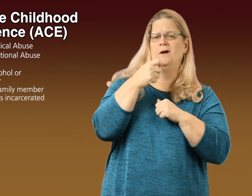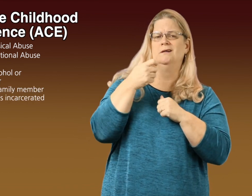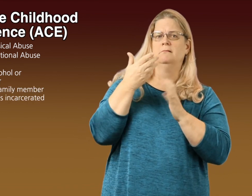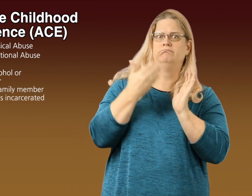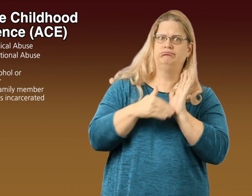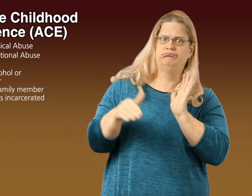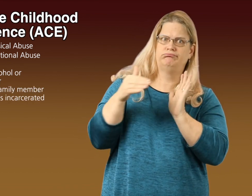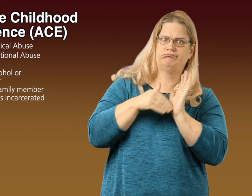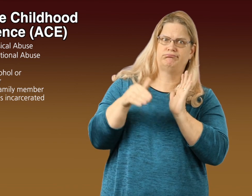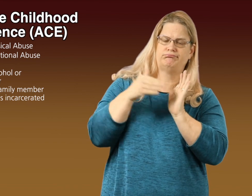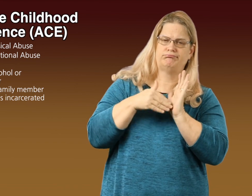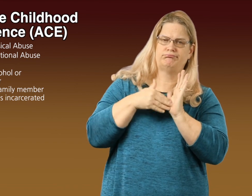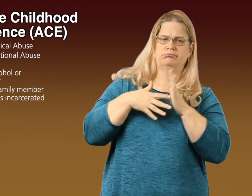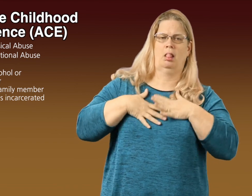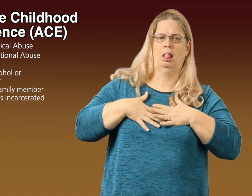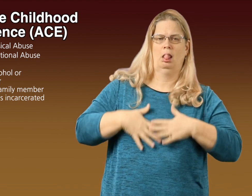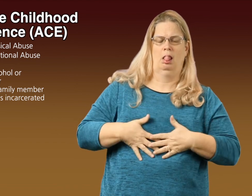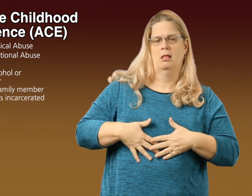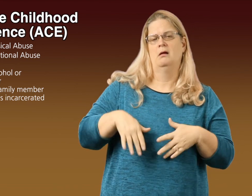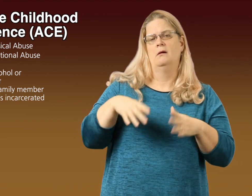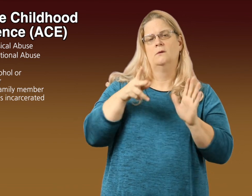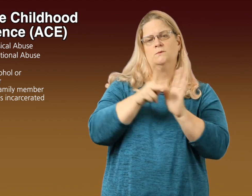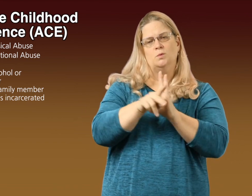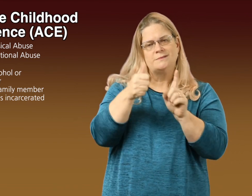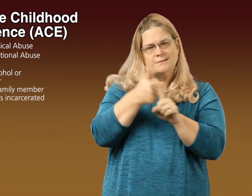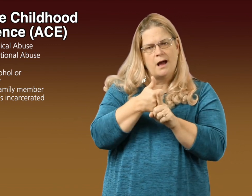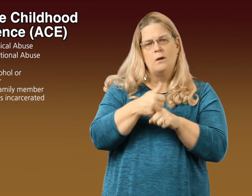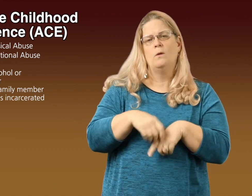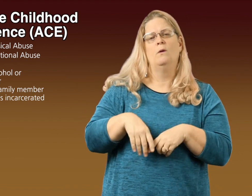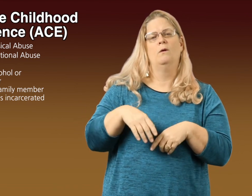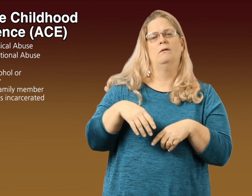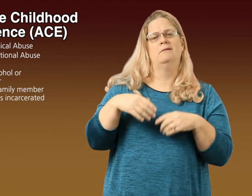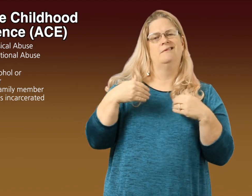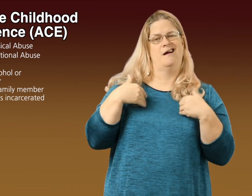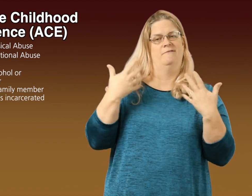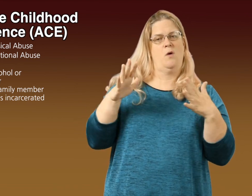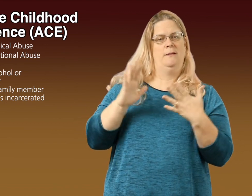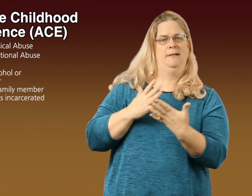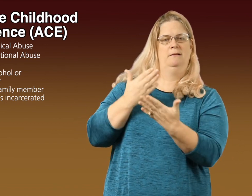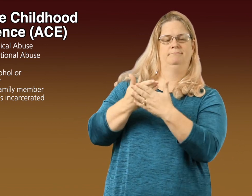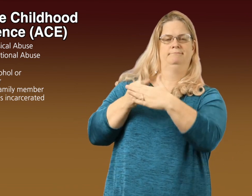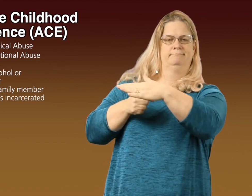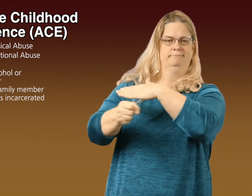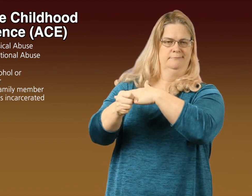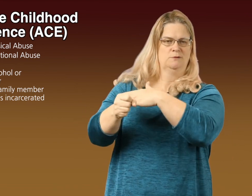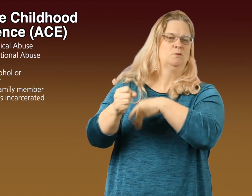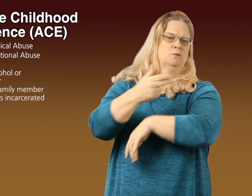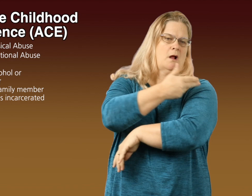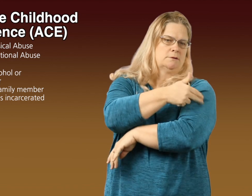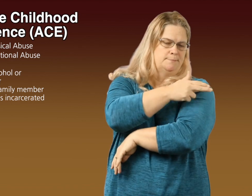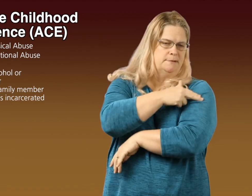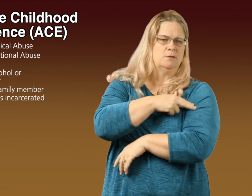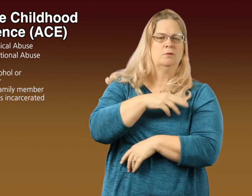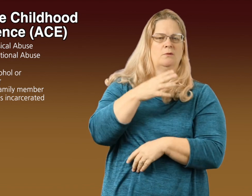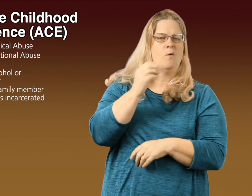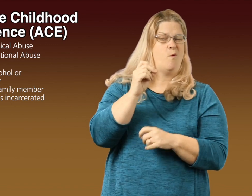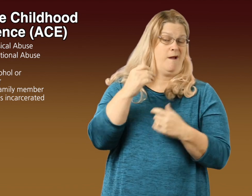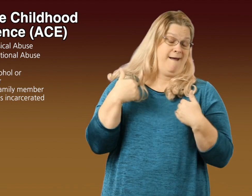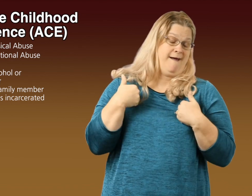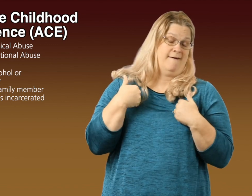Living with someone who's chronically depressed, suicidal, or who has been institutionalized,